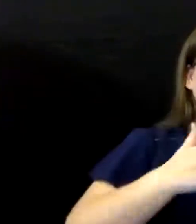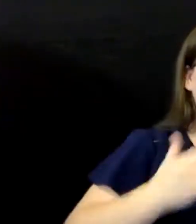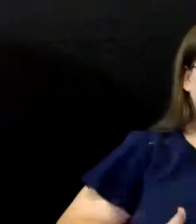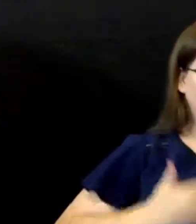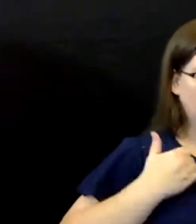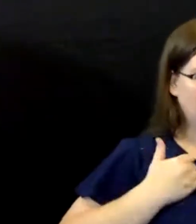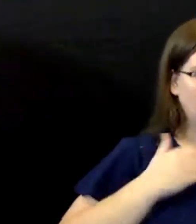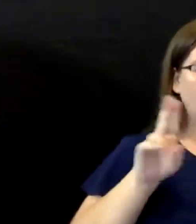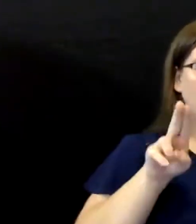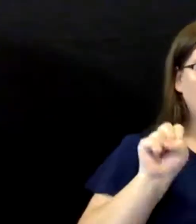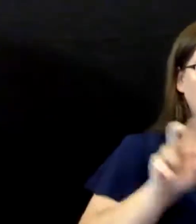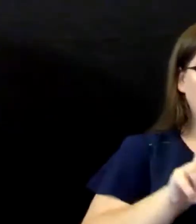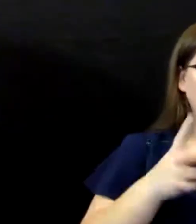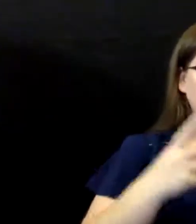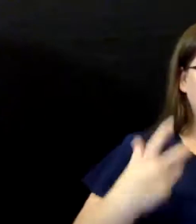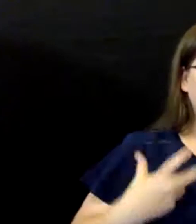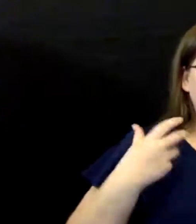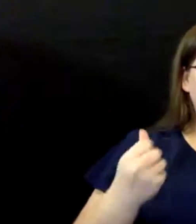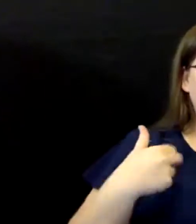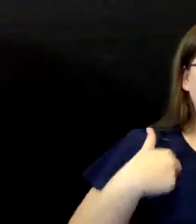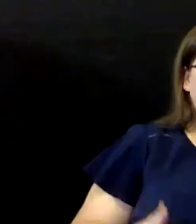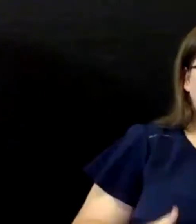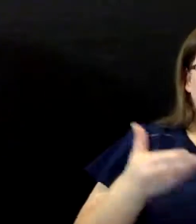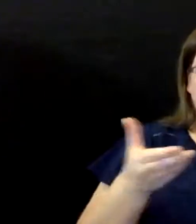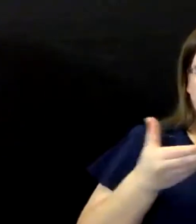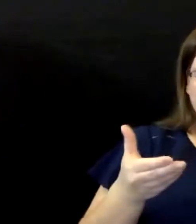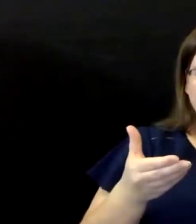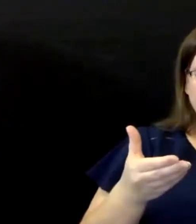the U.S. Department of Health and Human Services. Mr. Barrett